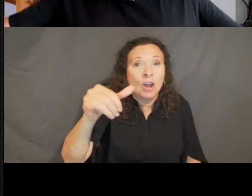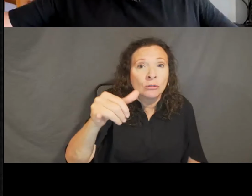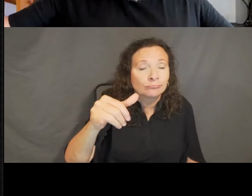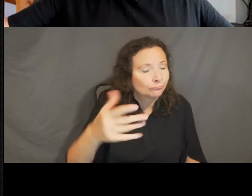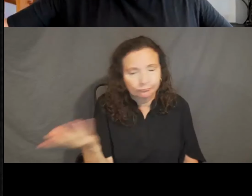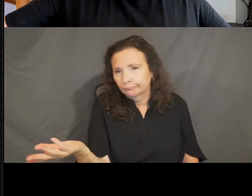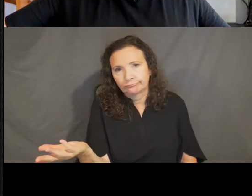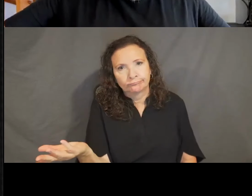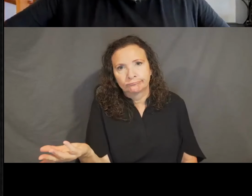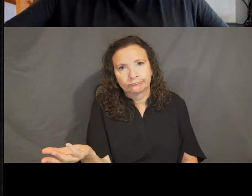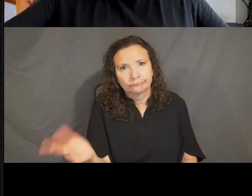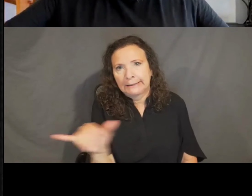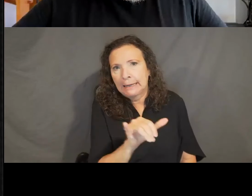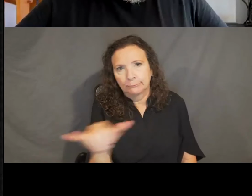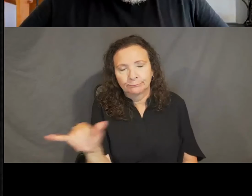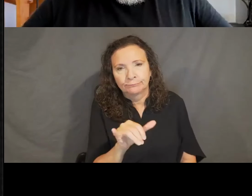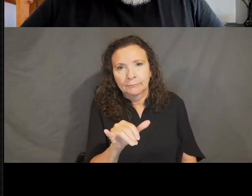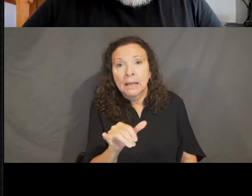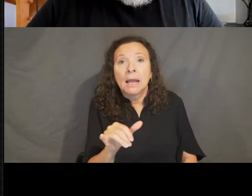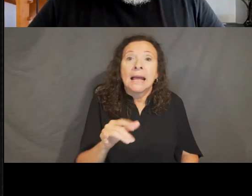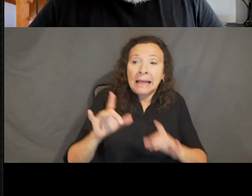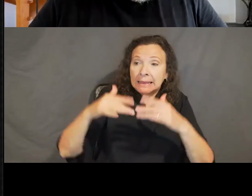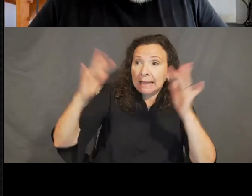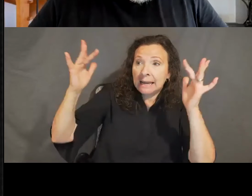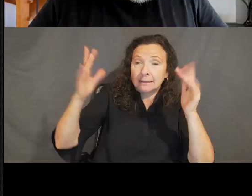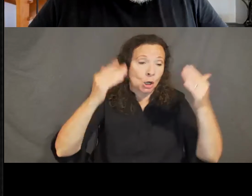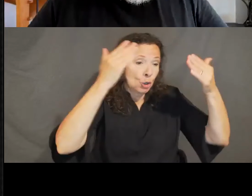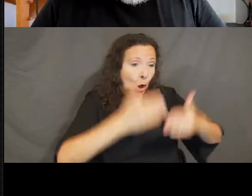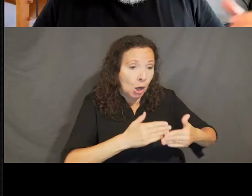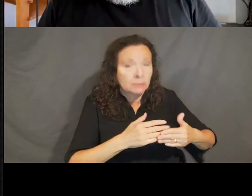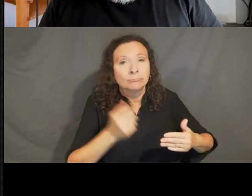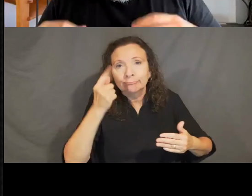That does not help me figure out where Alberta is. How do we do?